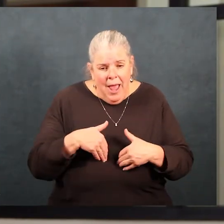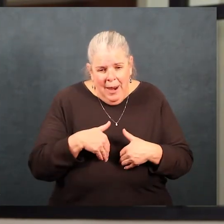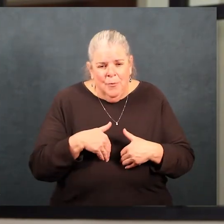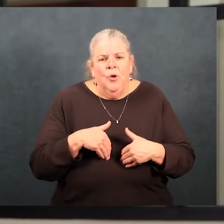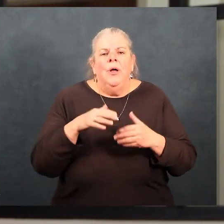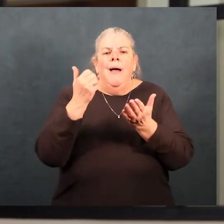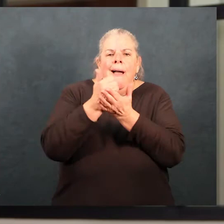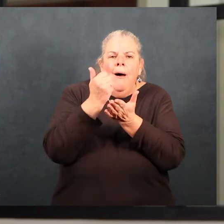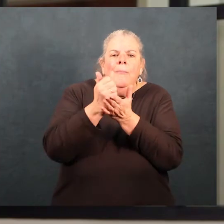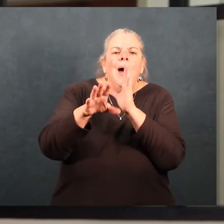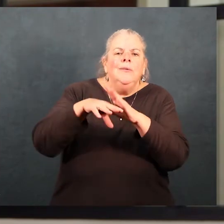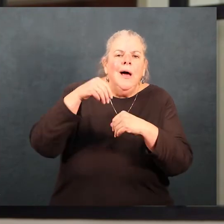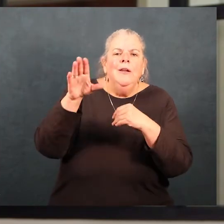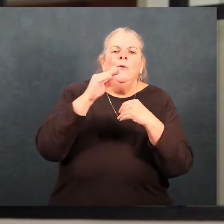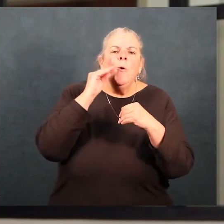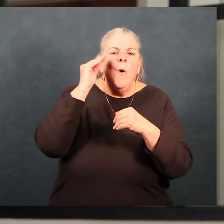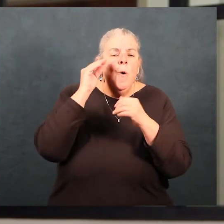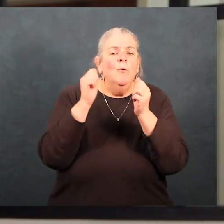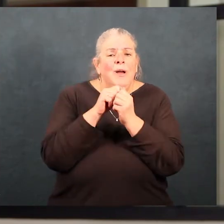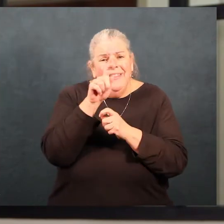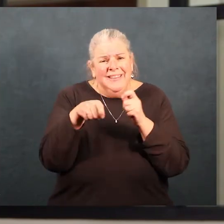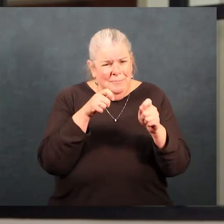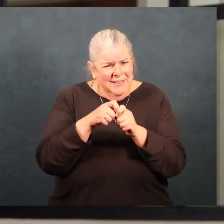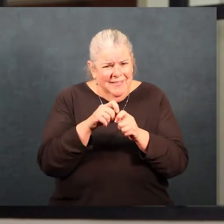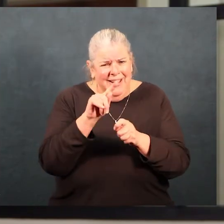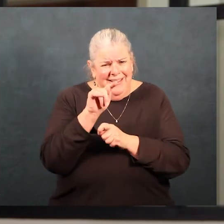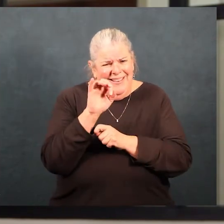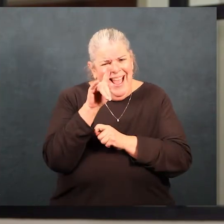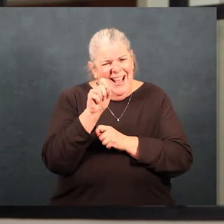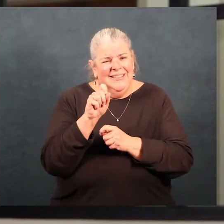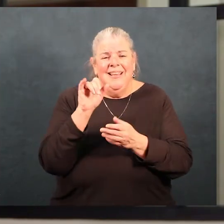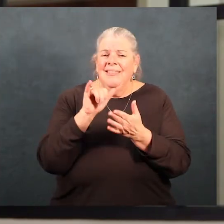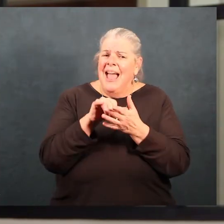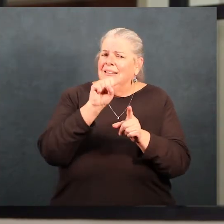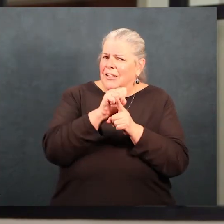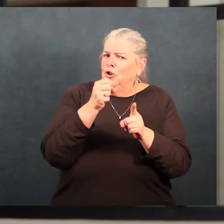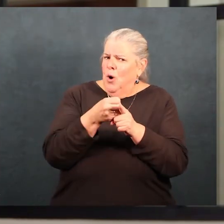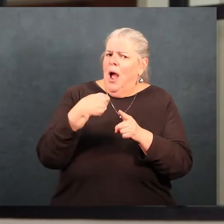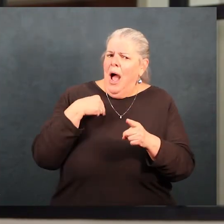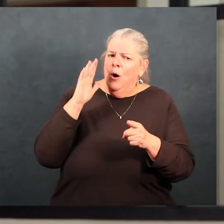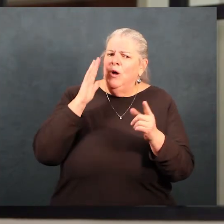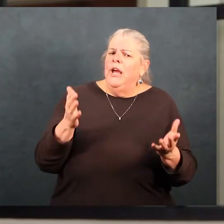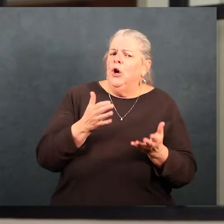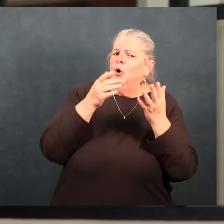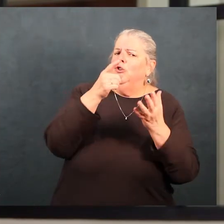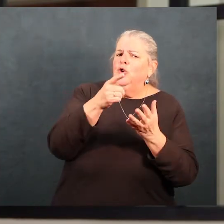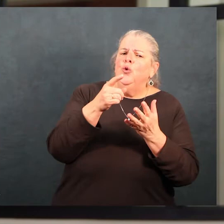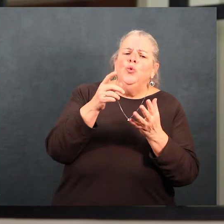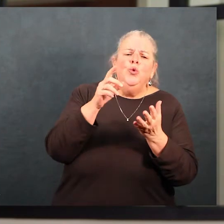with specific tasks. Then that's a case where I encourage you to look into options for training